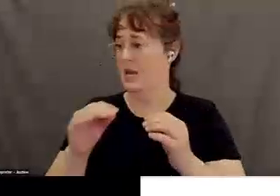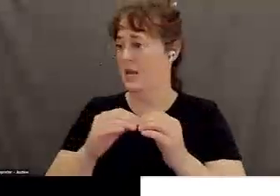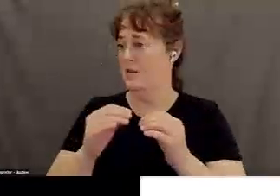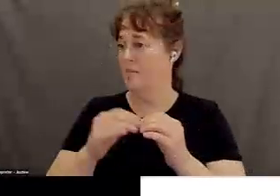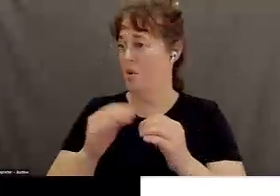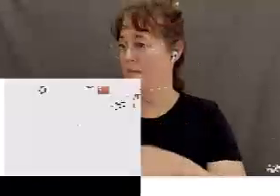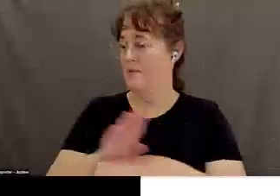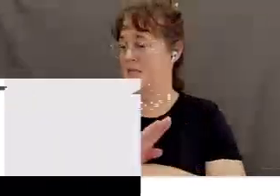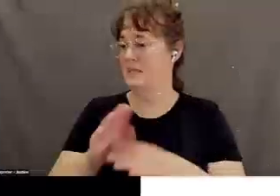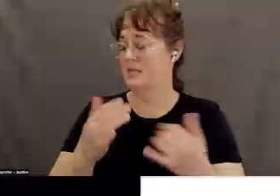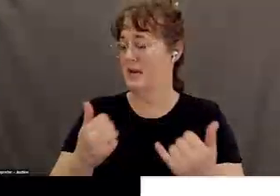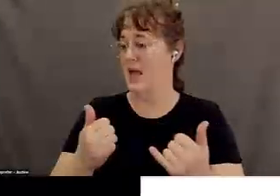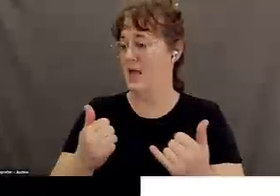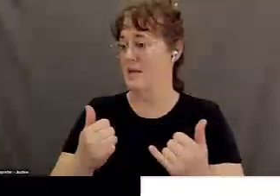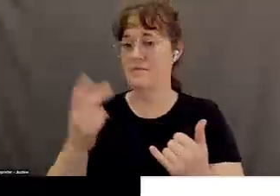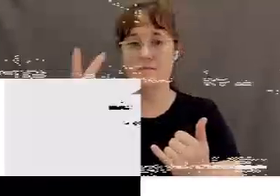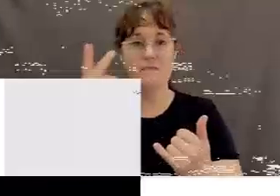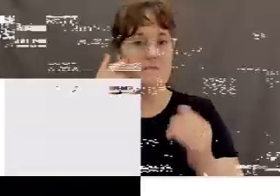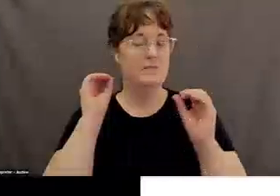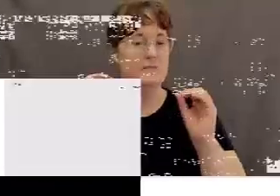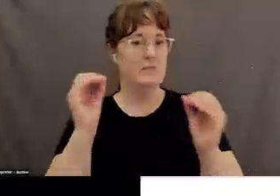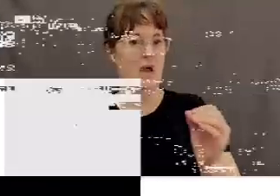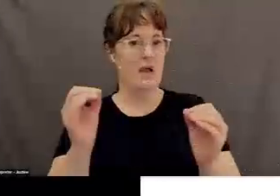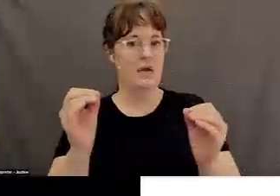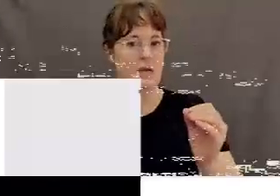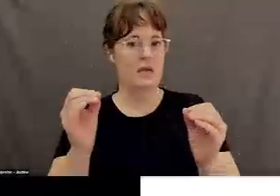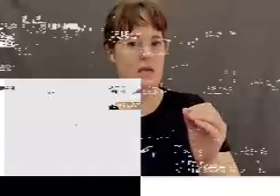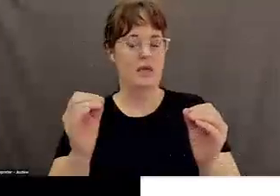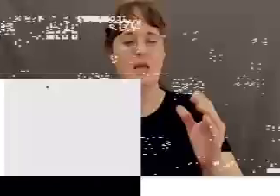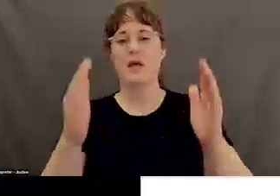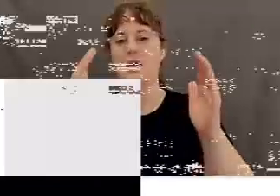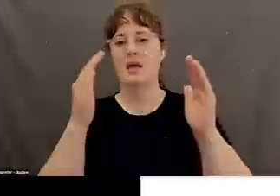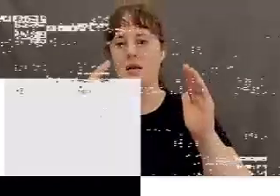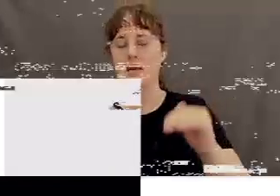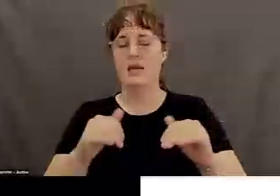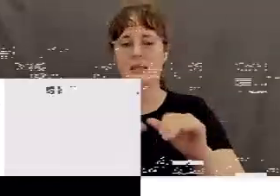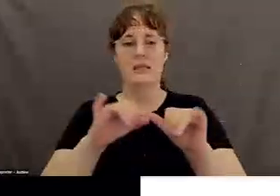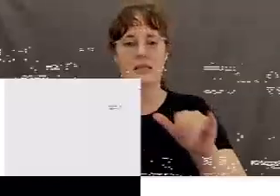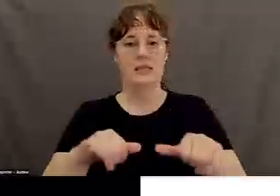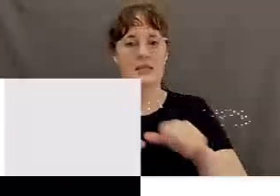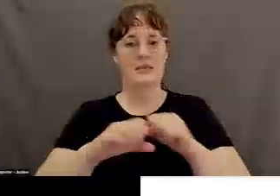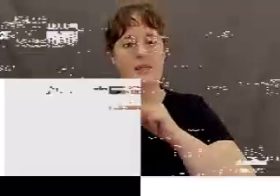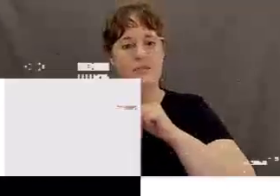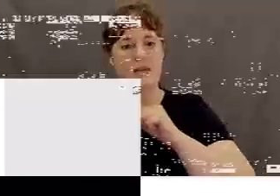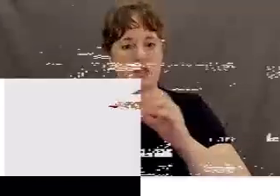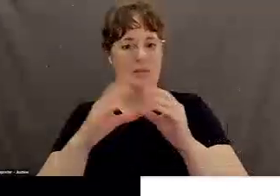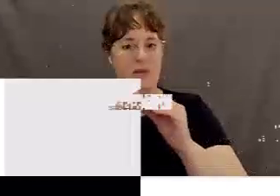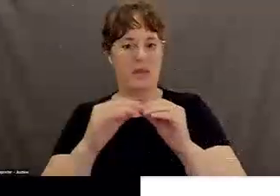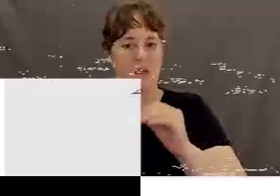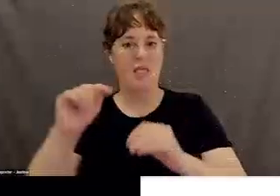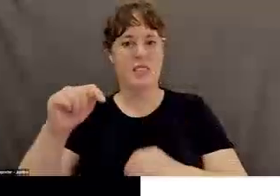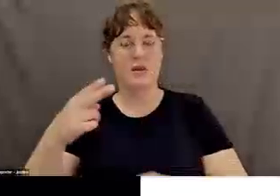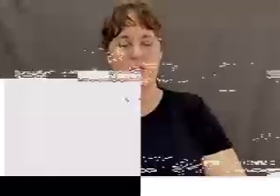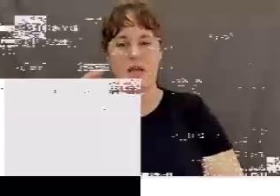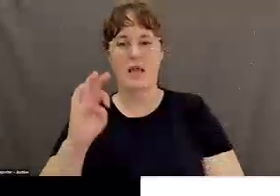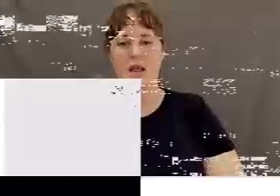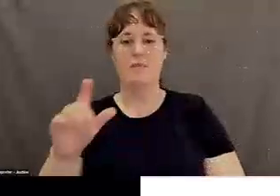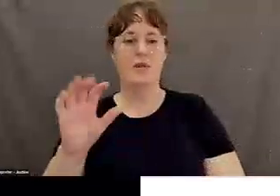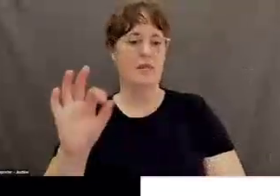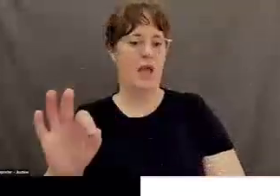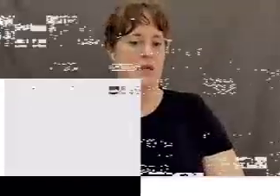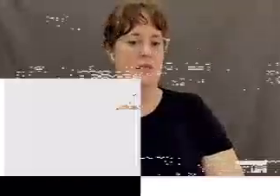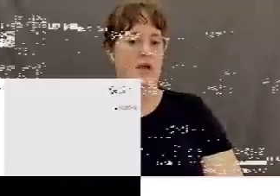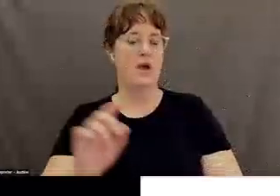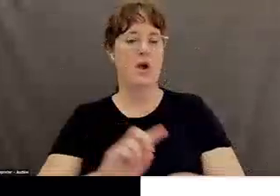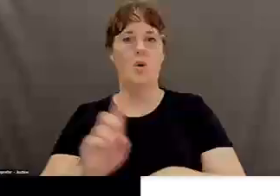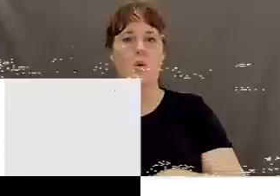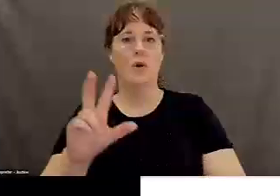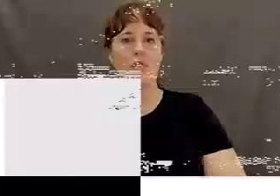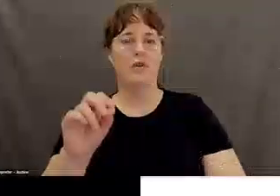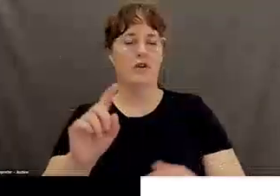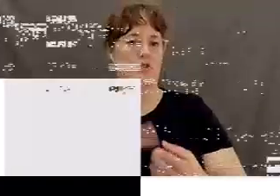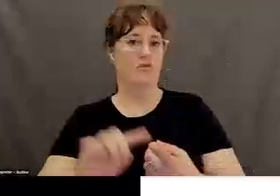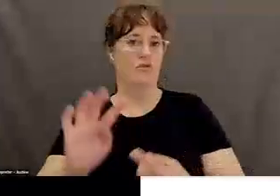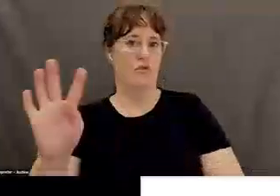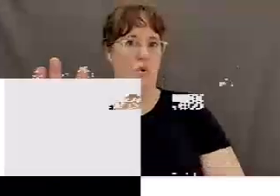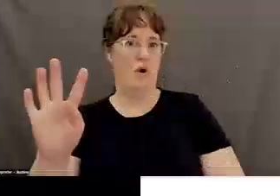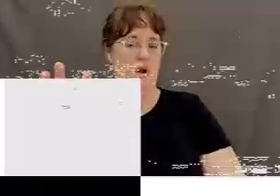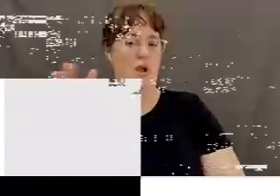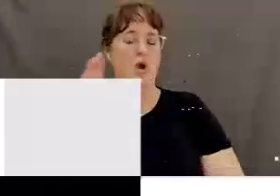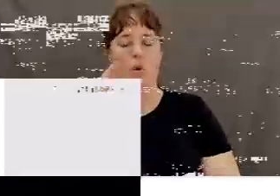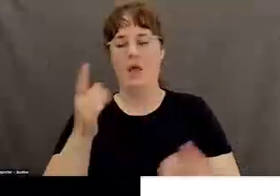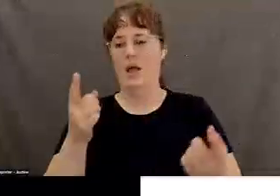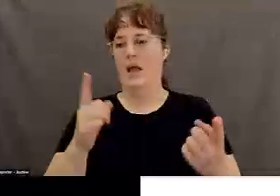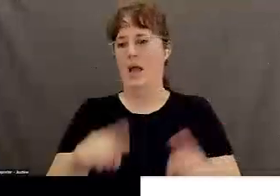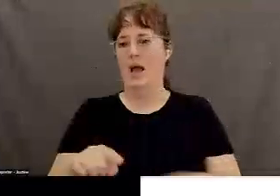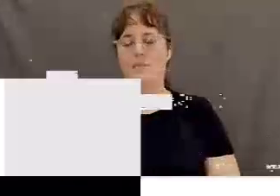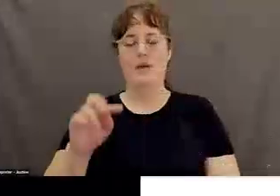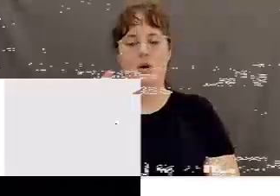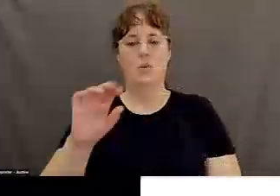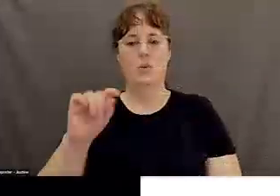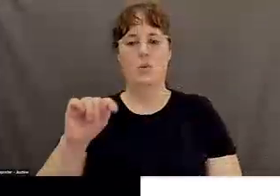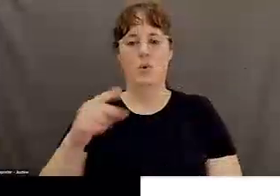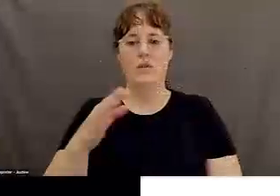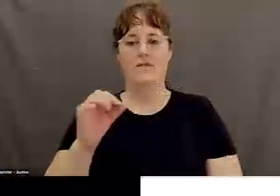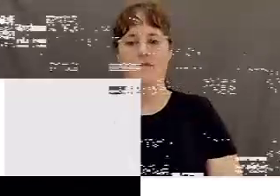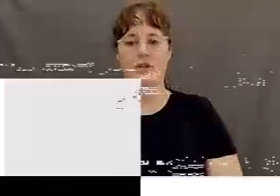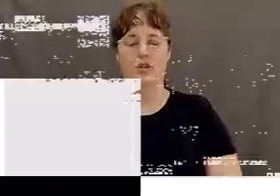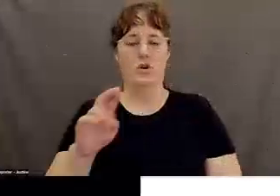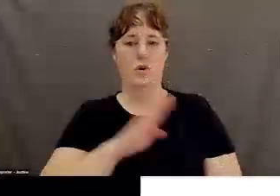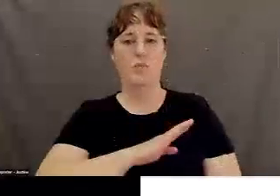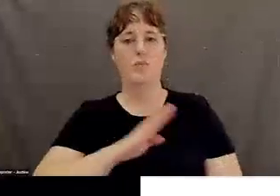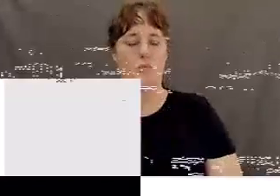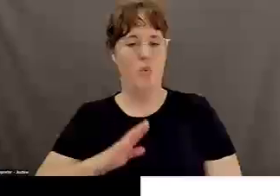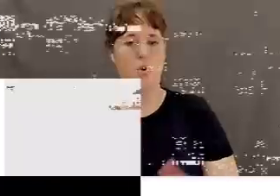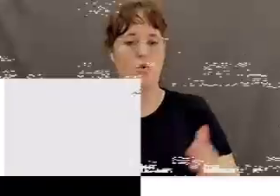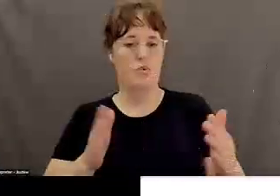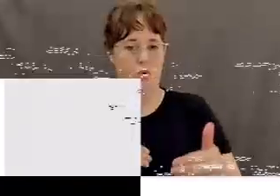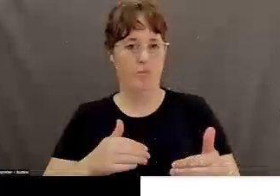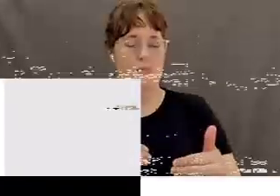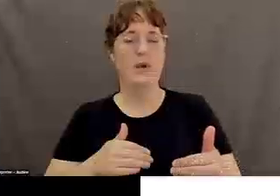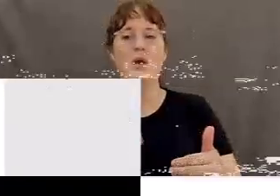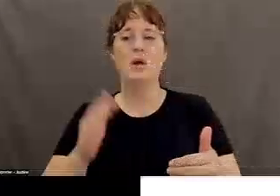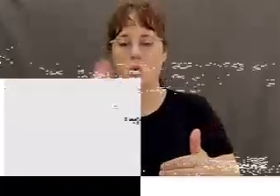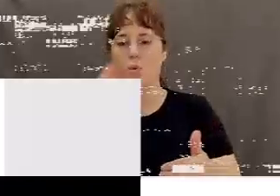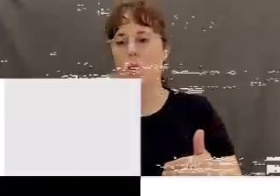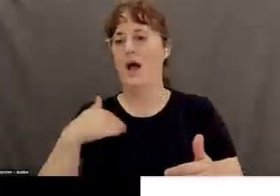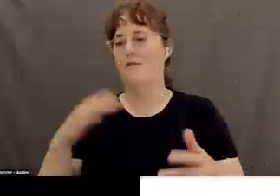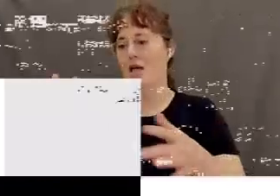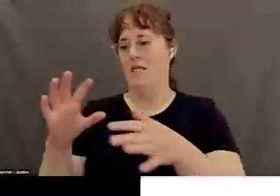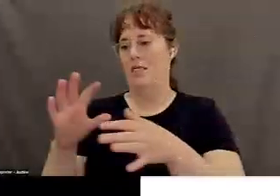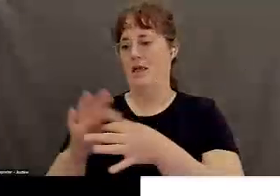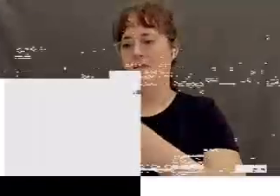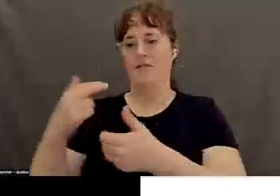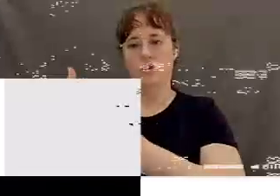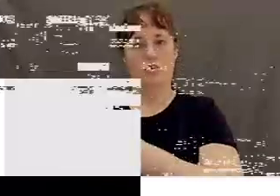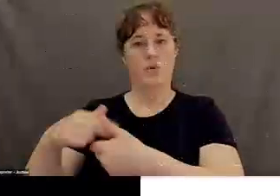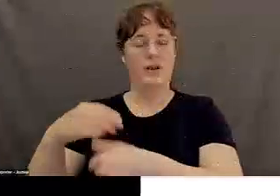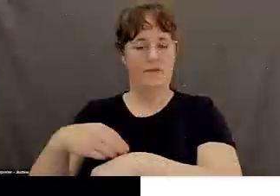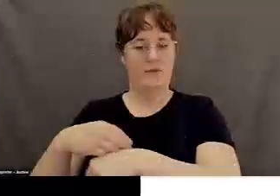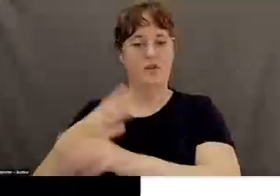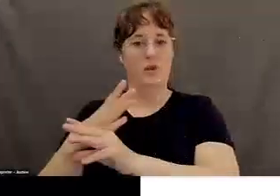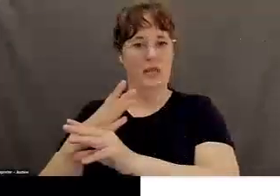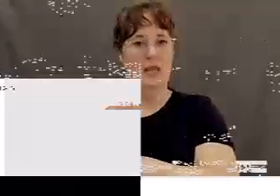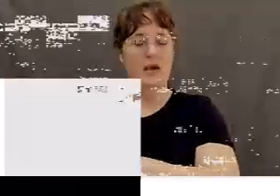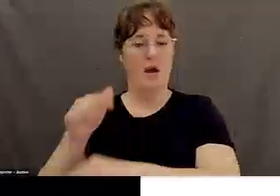Boardroom: Seeing none, our next System Expansion Committee meeting is scheduled for Thursday, April 9th, from 1.30 to 4. The meeting will take place in the Ruth Fisher Boardroom as well, as virtually via Zoom. The link to join the virtual meeting will be provided on the Sound Transit website and on the meeting agenda. And with that, we are adjourned.